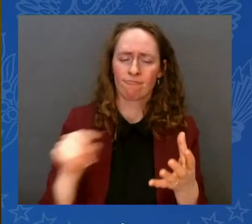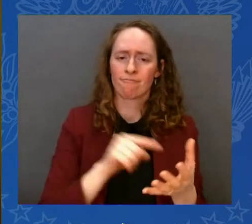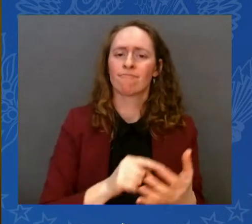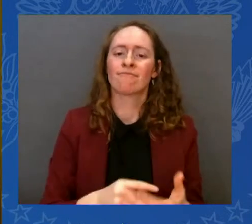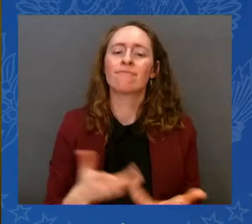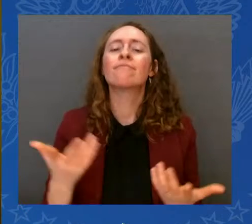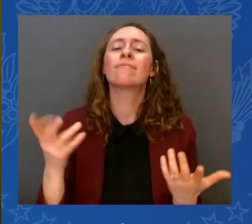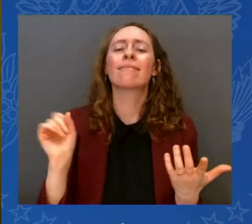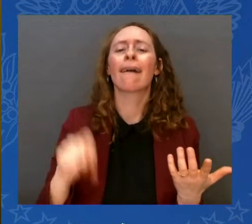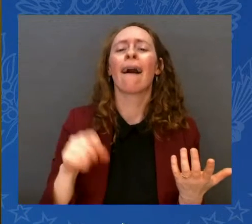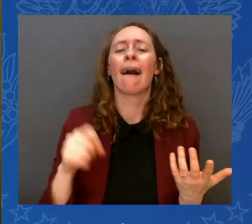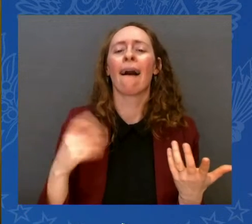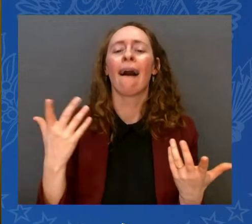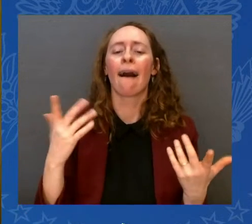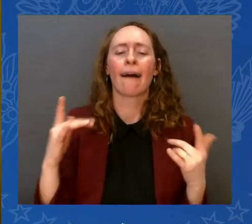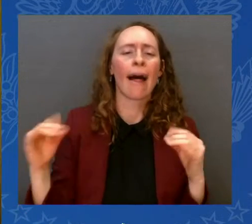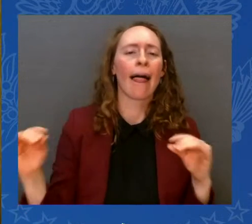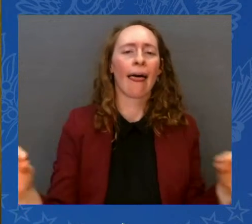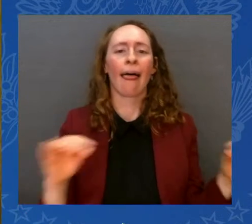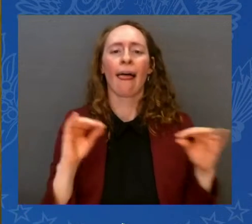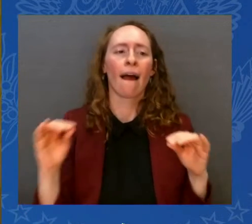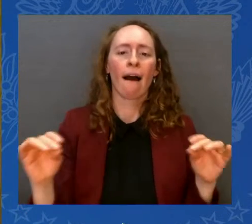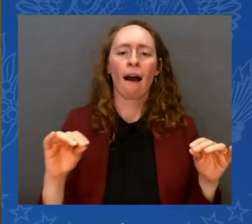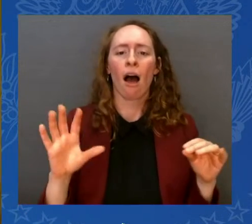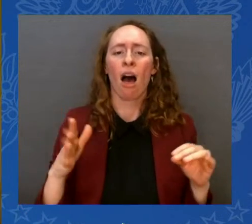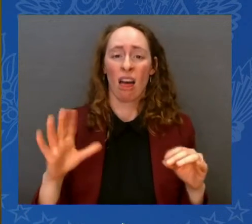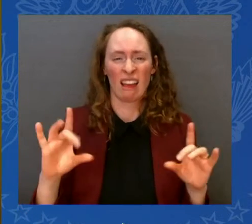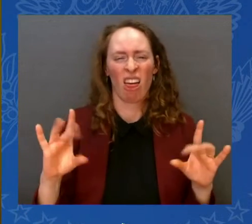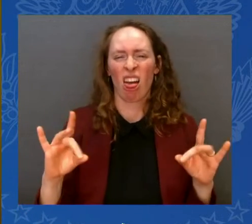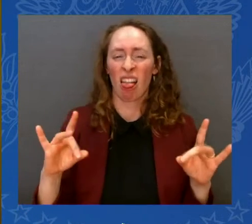Seventy-five percent of what we did would not have happened without flat bipartisan.